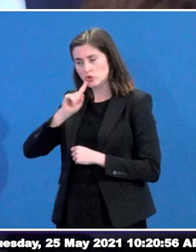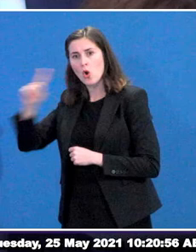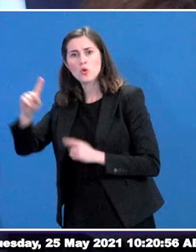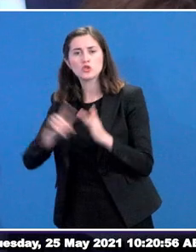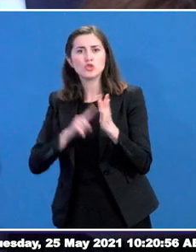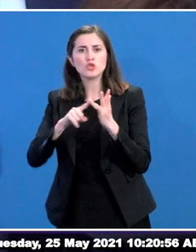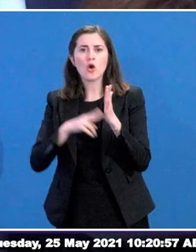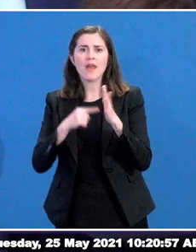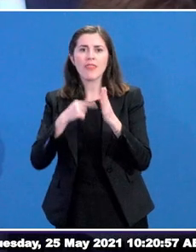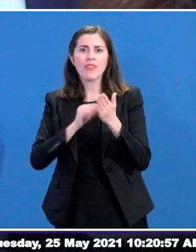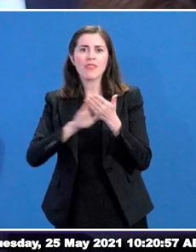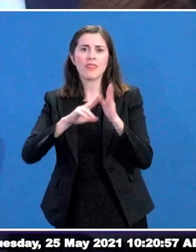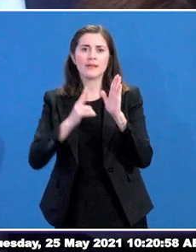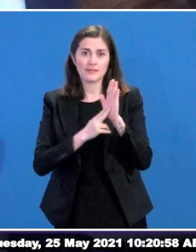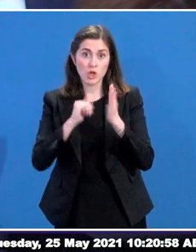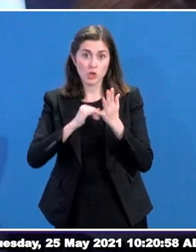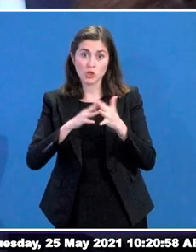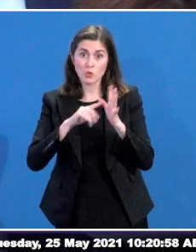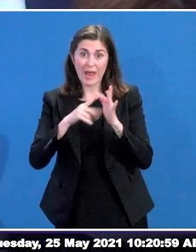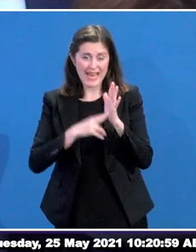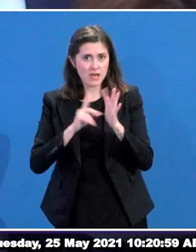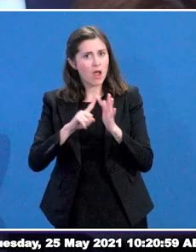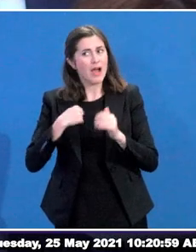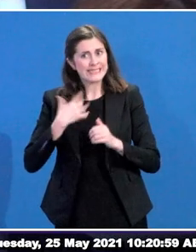I went to great lengths to try and explain to him that